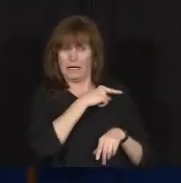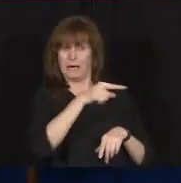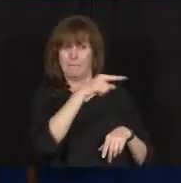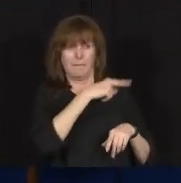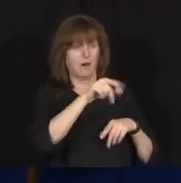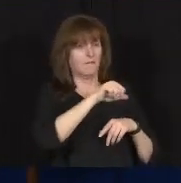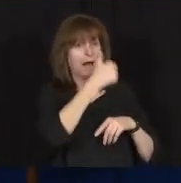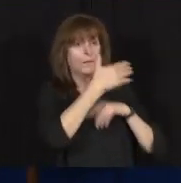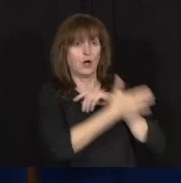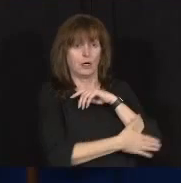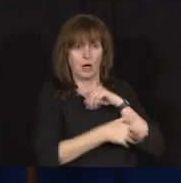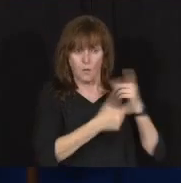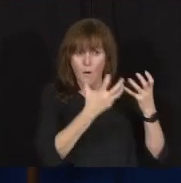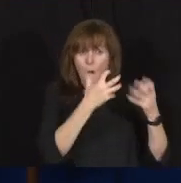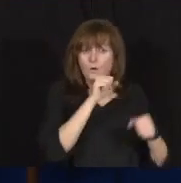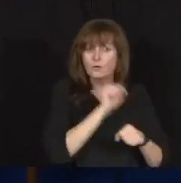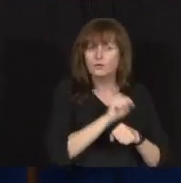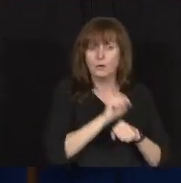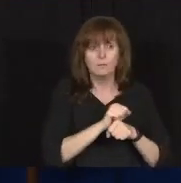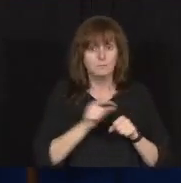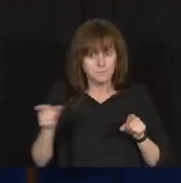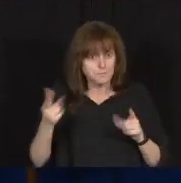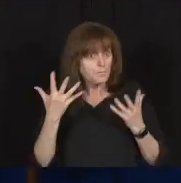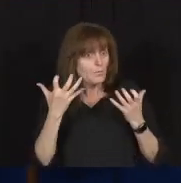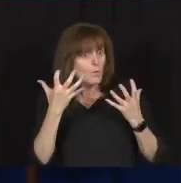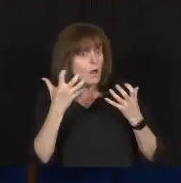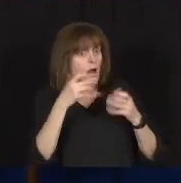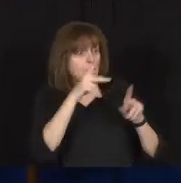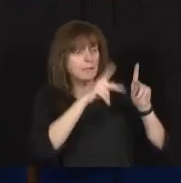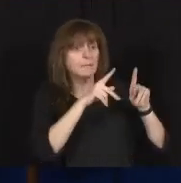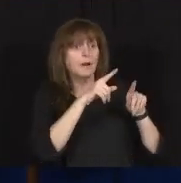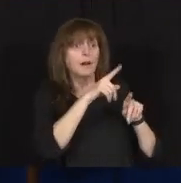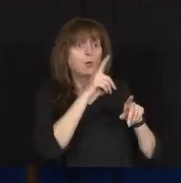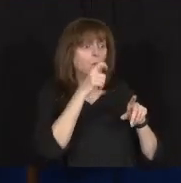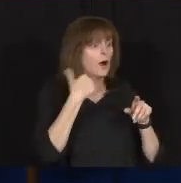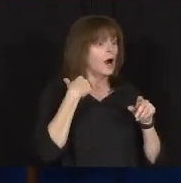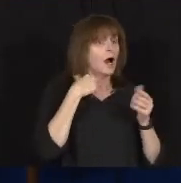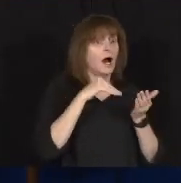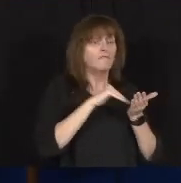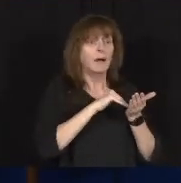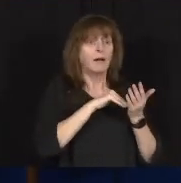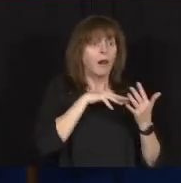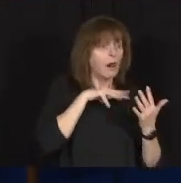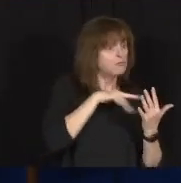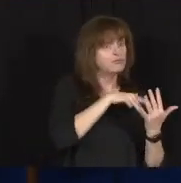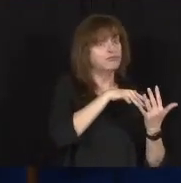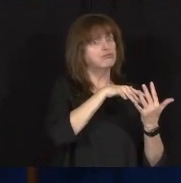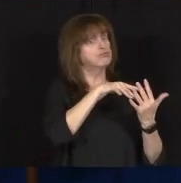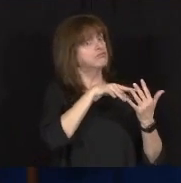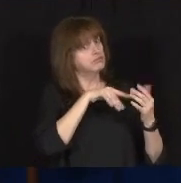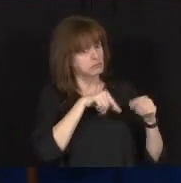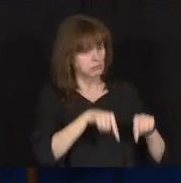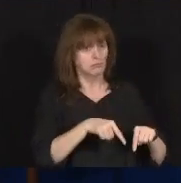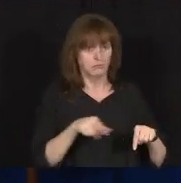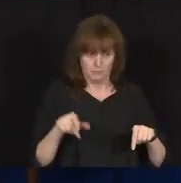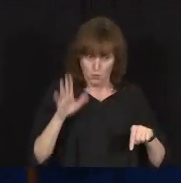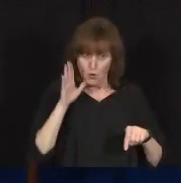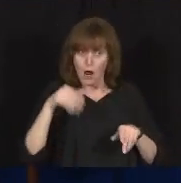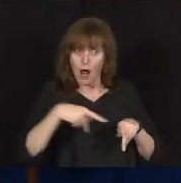here is a call to allow them to work. Would you lift those restrictions t